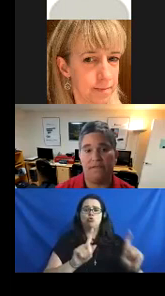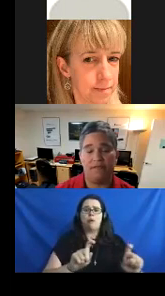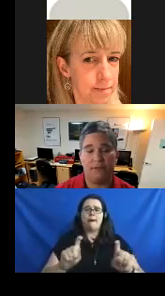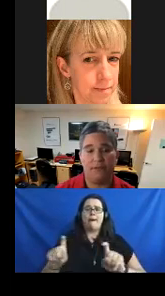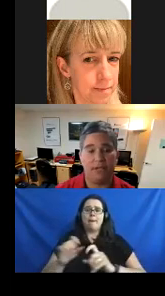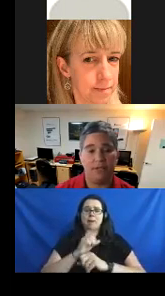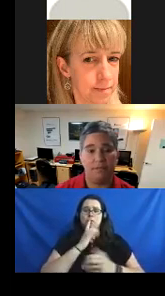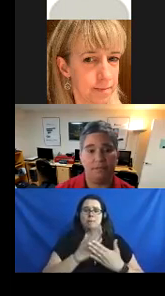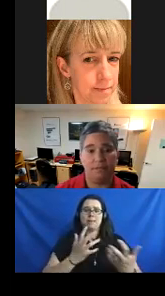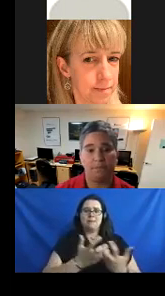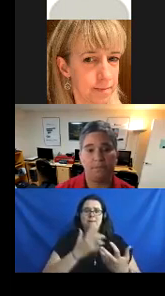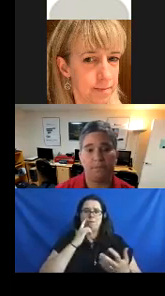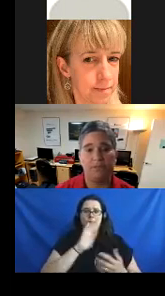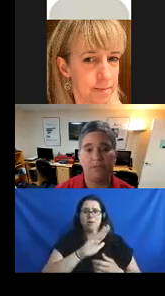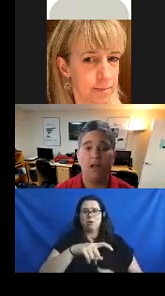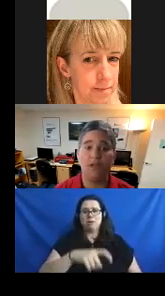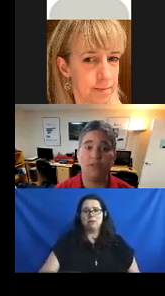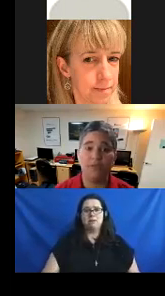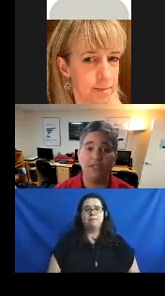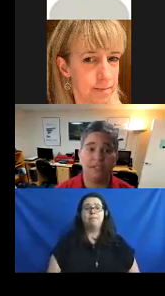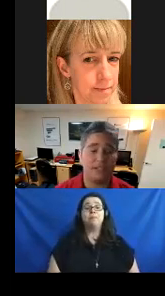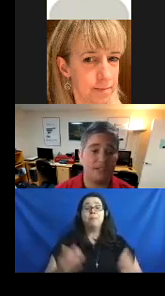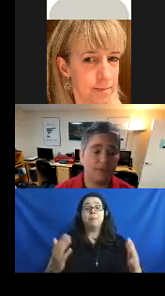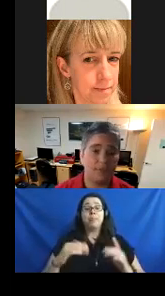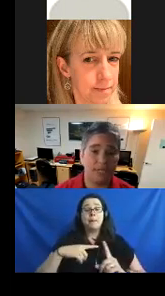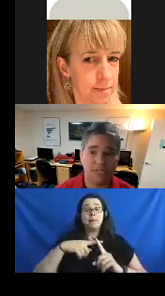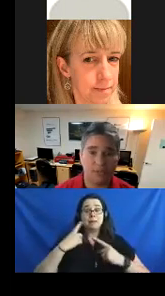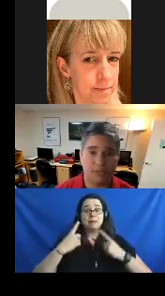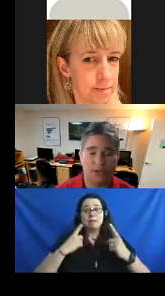THEIR NEEDS. ALSO, WE NEED TO CONSIDER COMPLIANCE WITH LAWS.